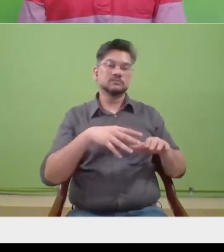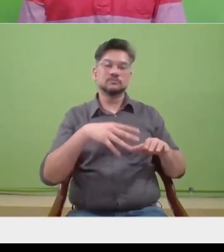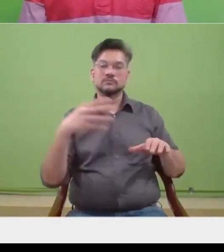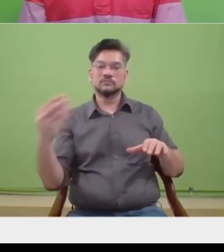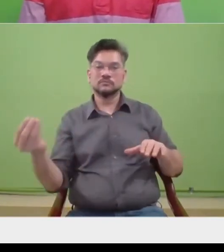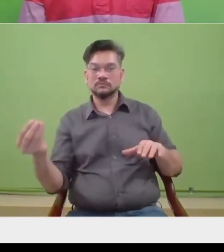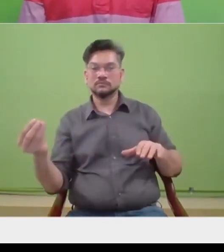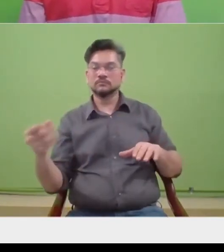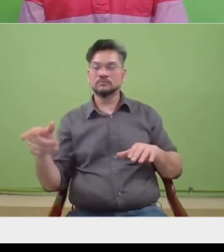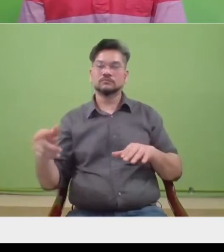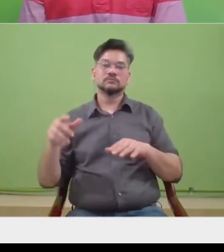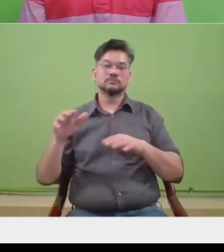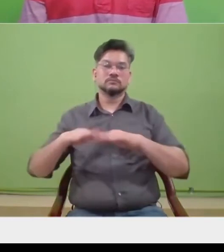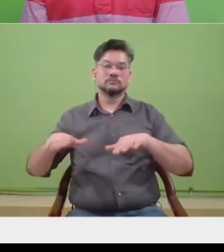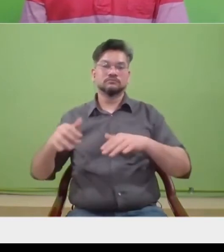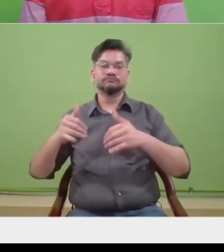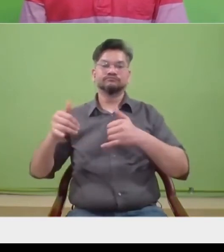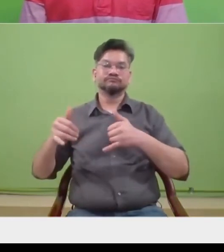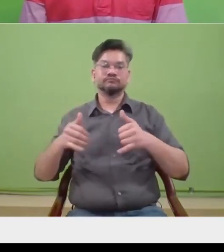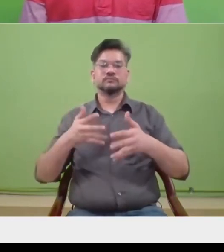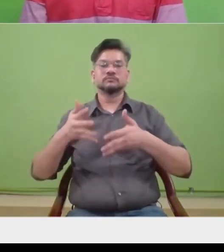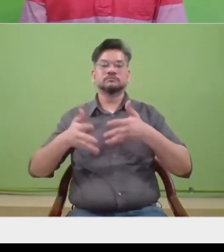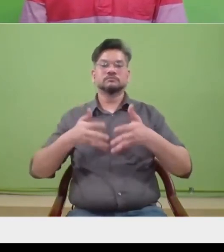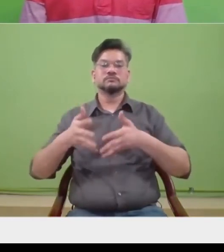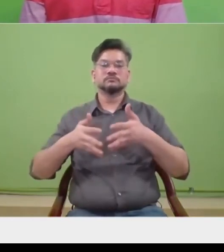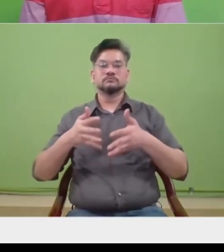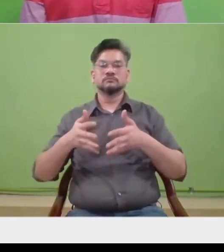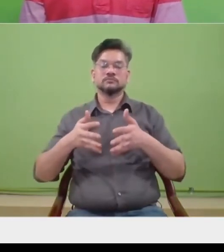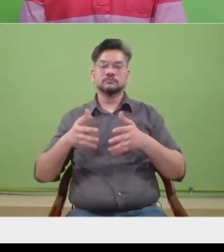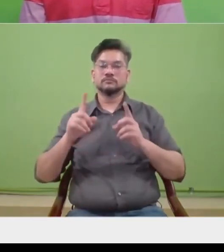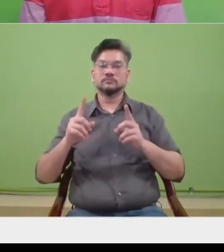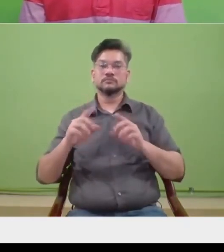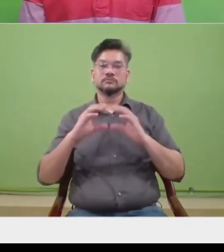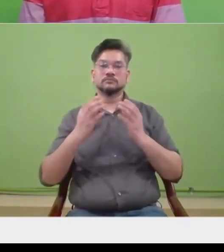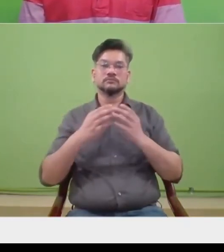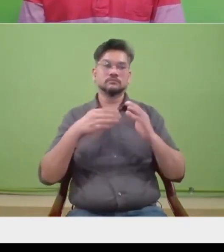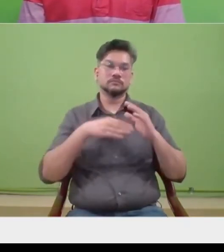with sign language right so in the classrooms sign language is not being used but they sort